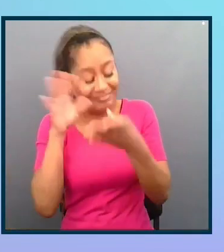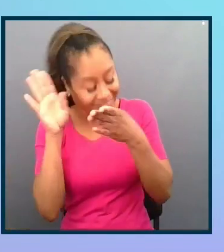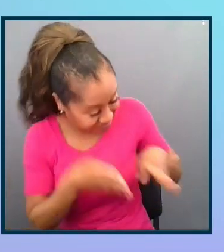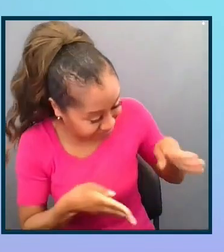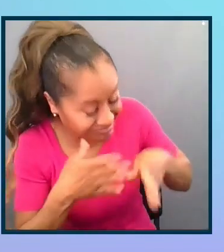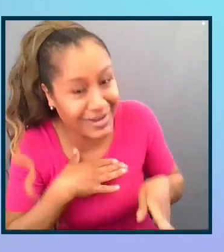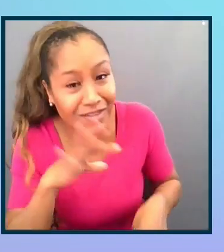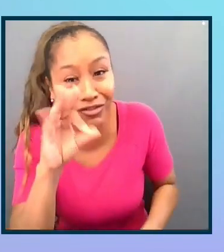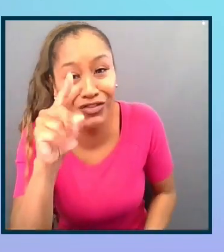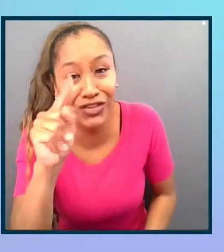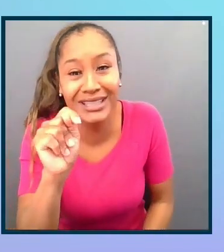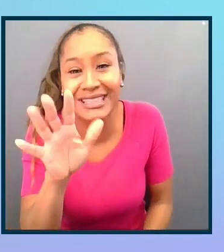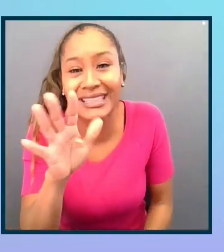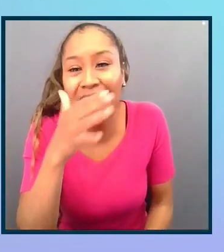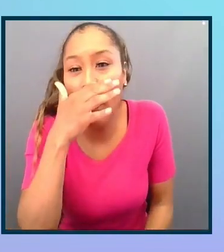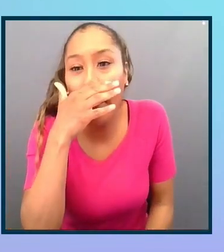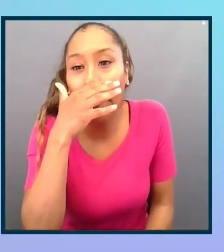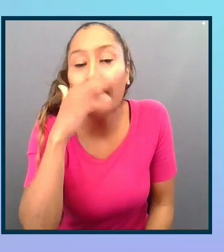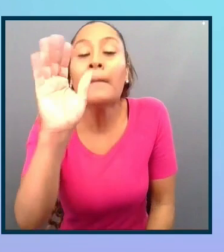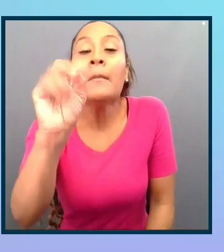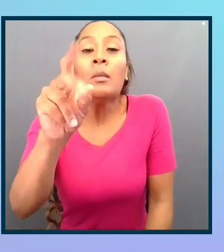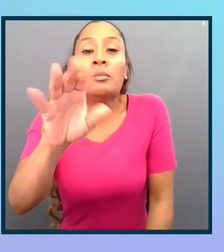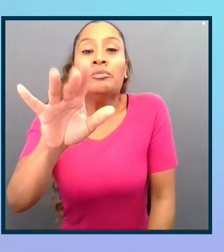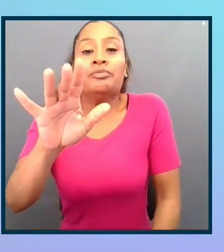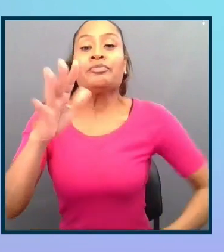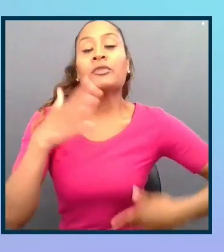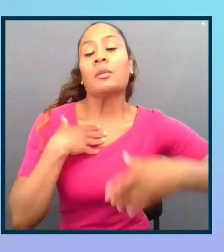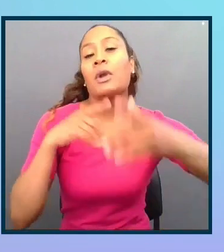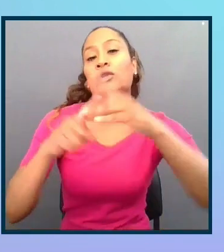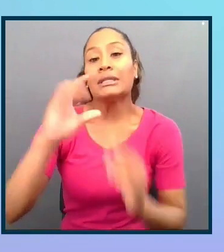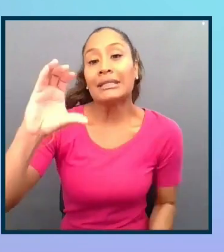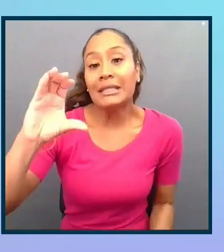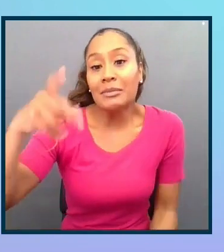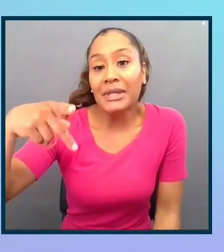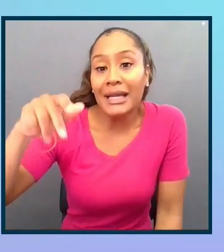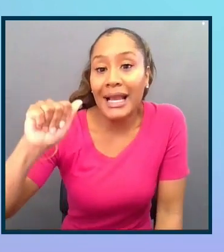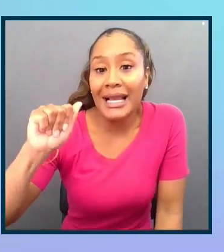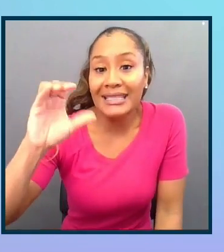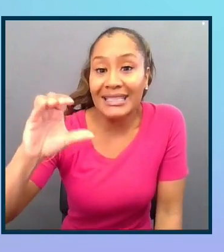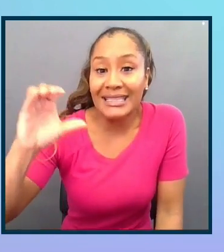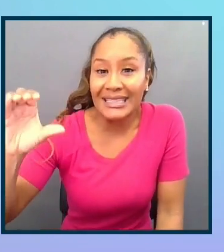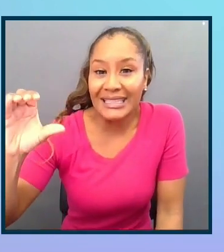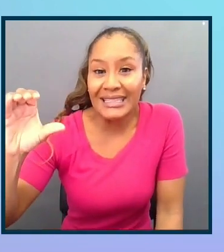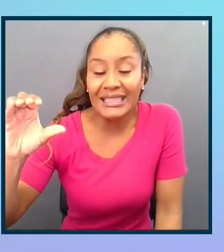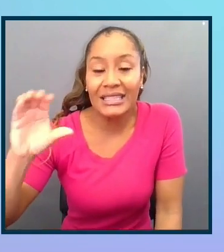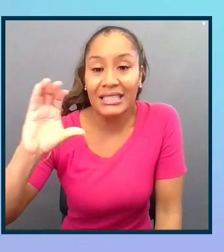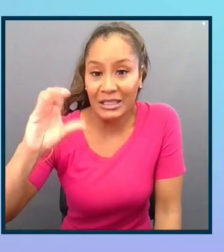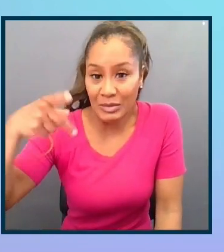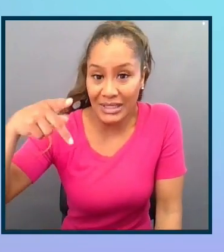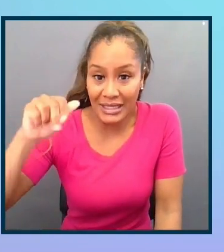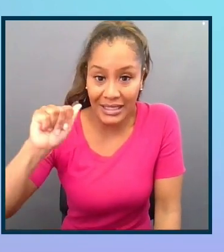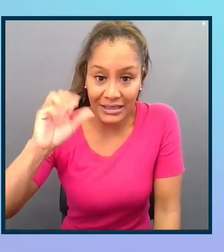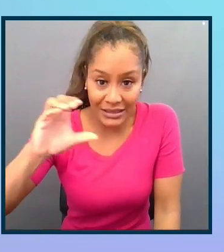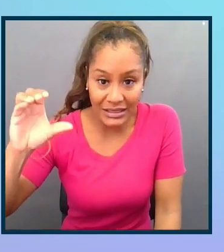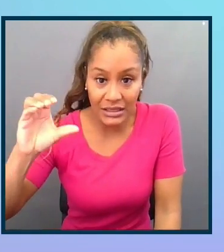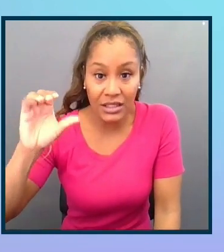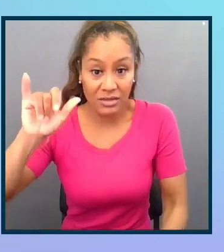In terms of where I would start is the C-P-A-C-C or CPACC. I think, honestly, that's a really great,